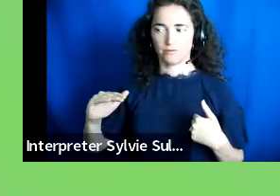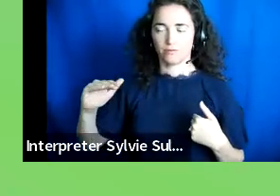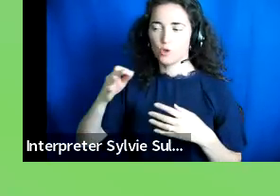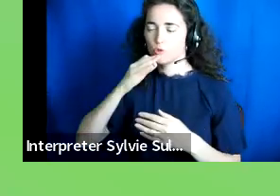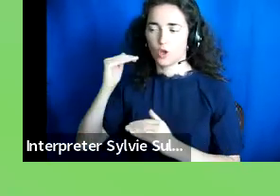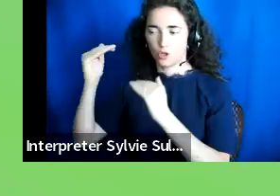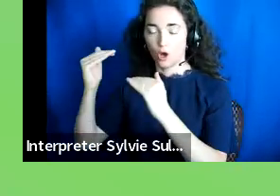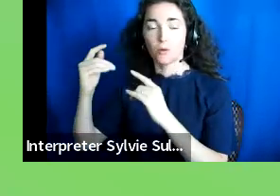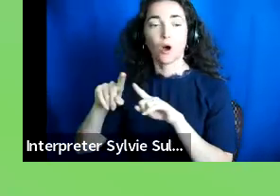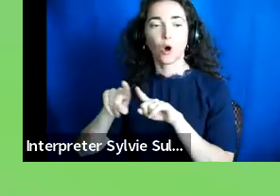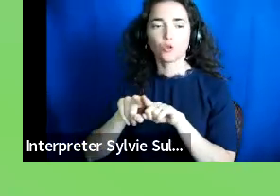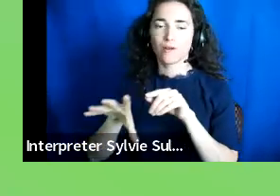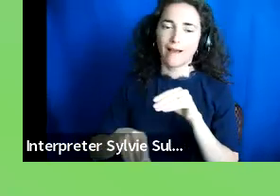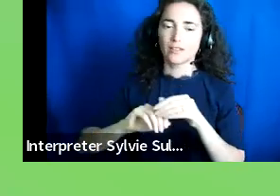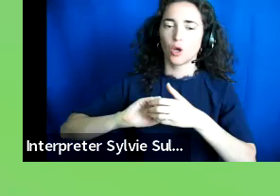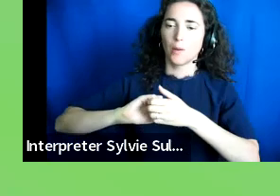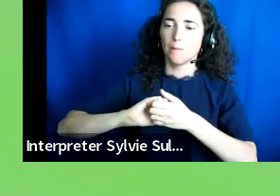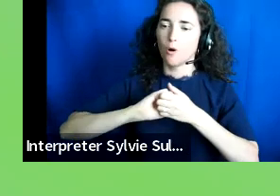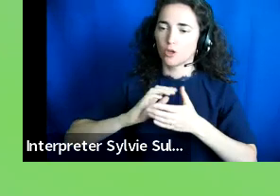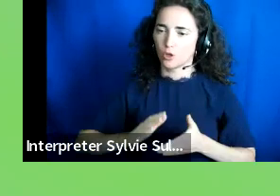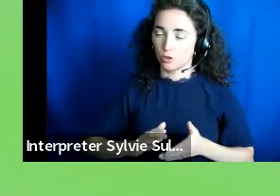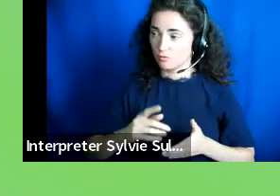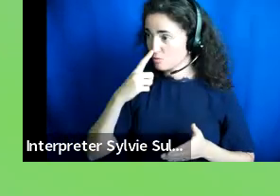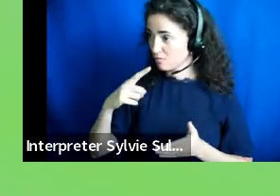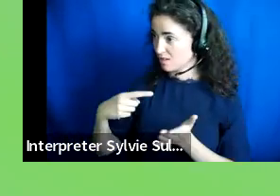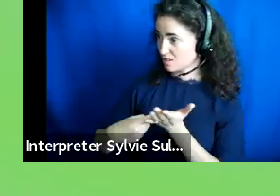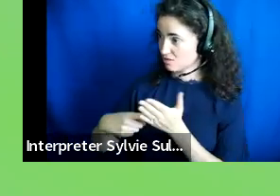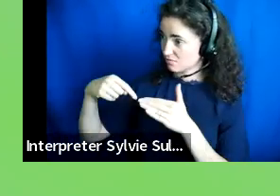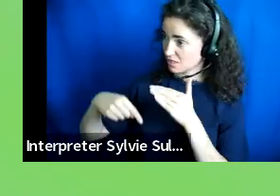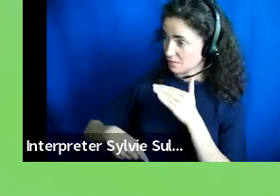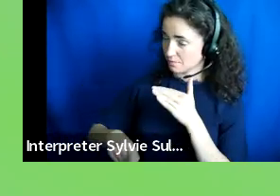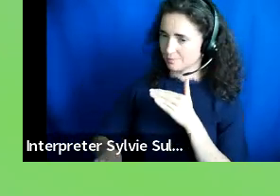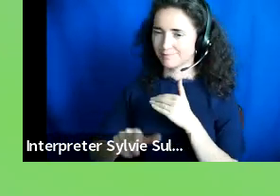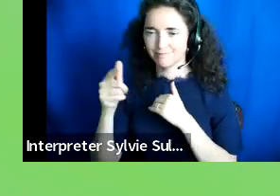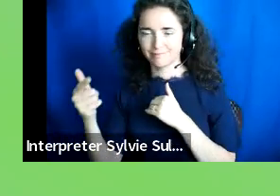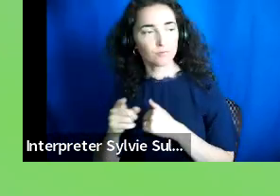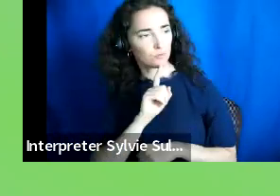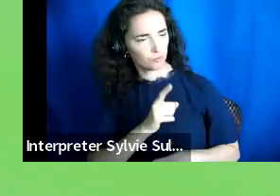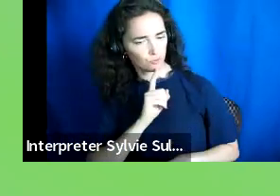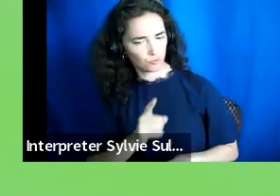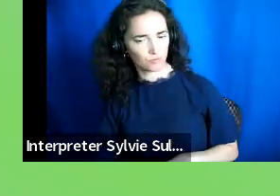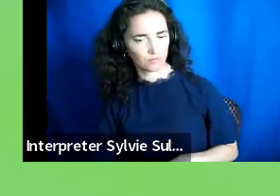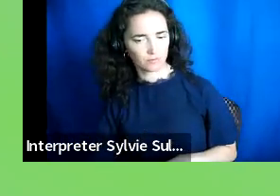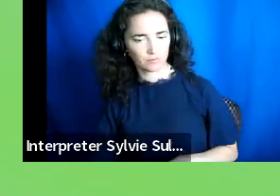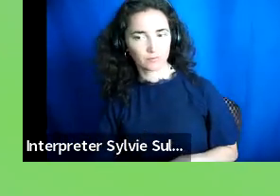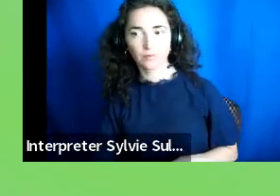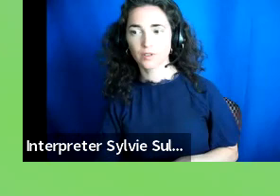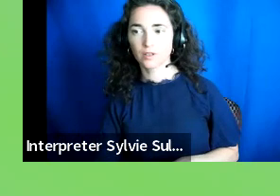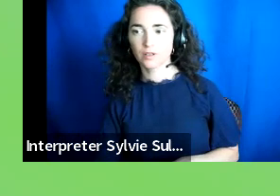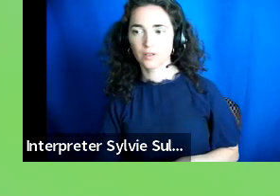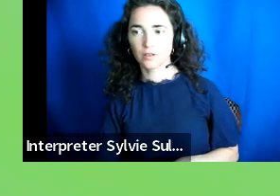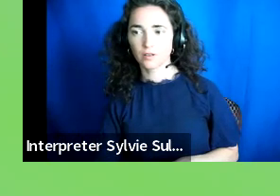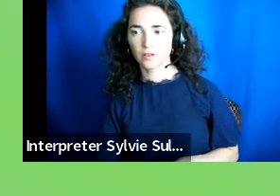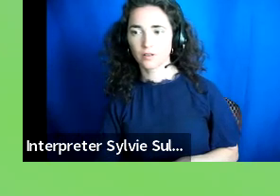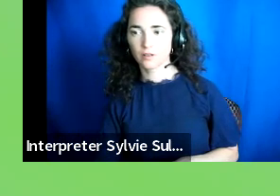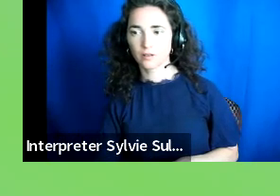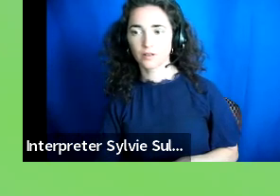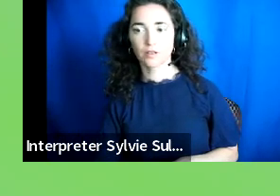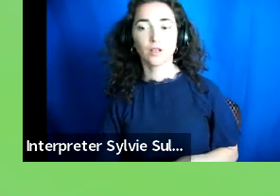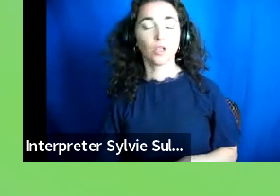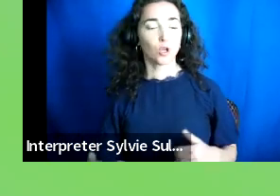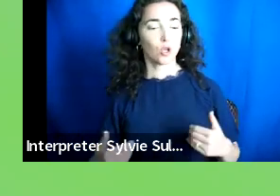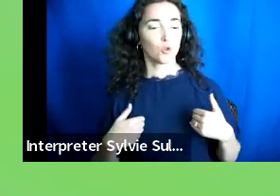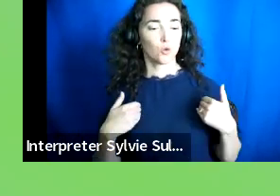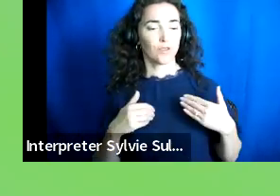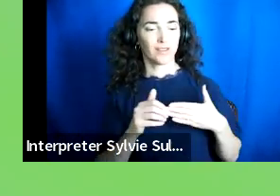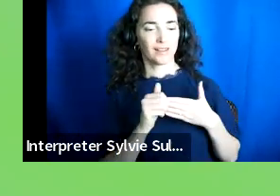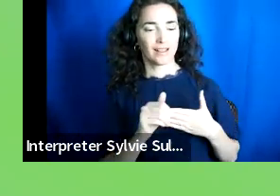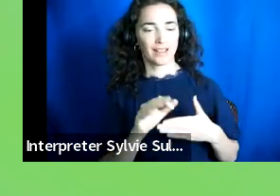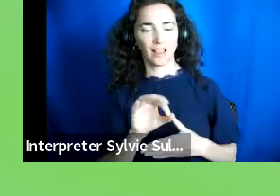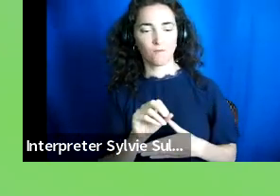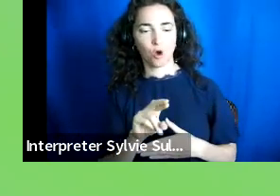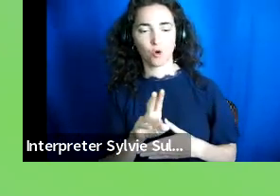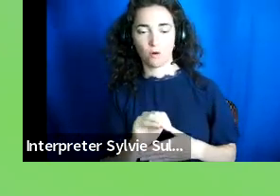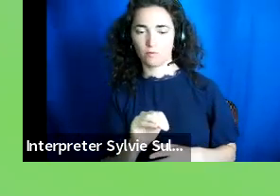If you could speak to that. sure, absolutely The youth leadership form is unique in that.